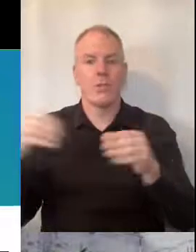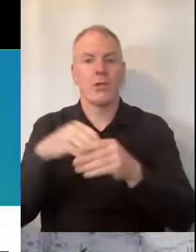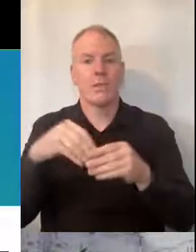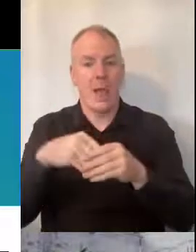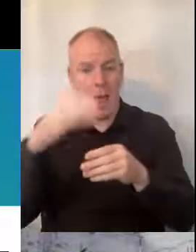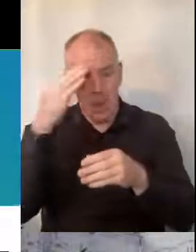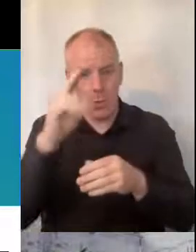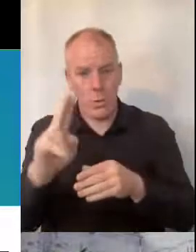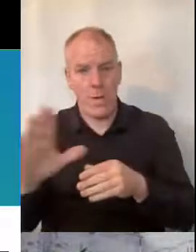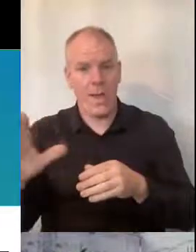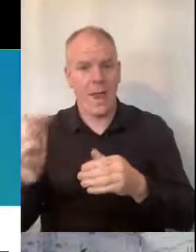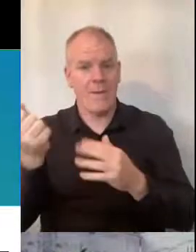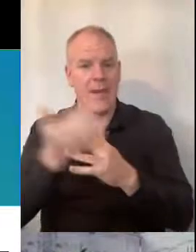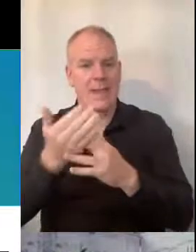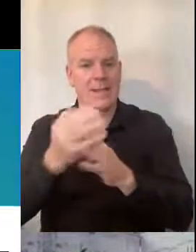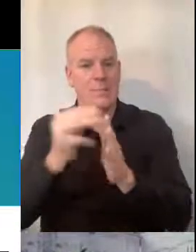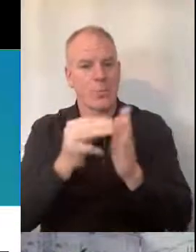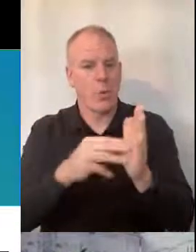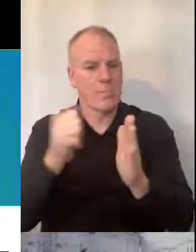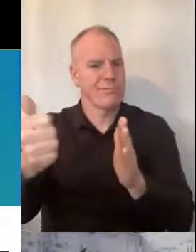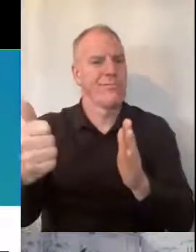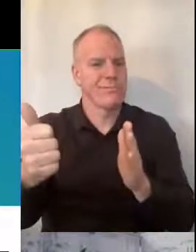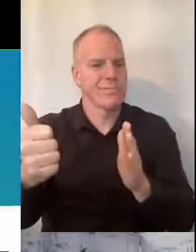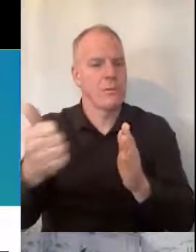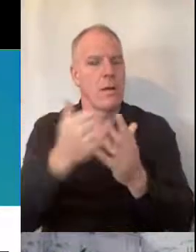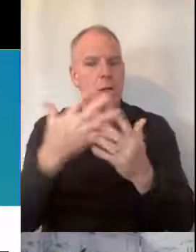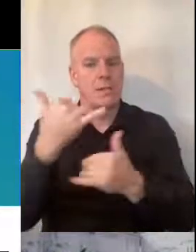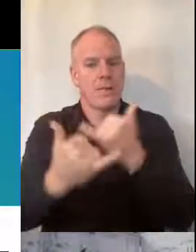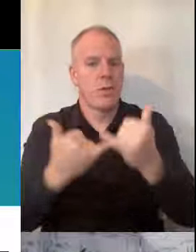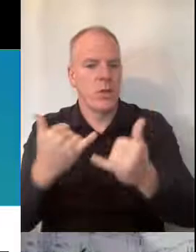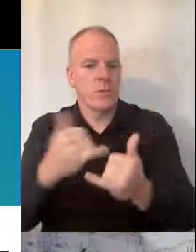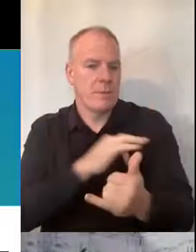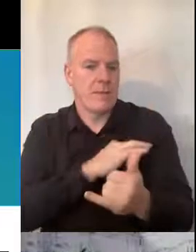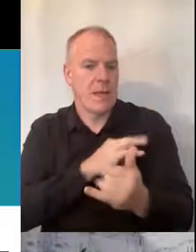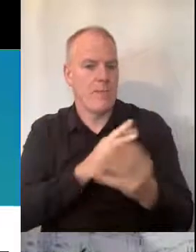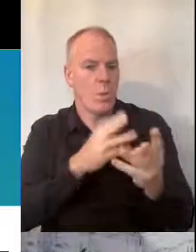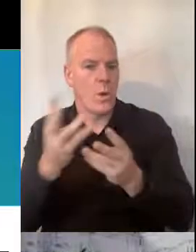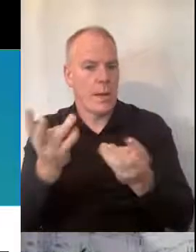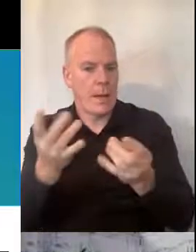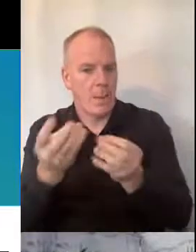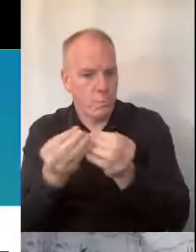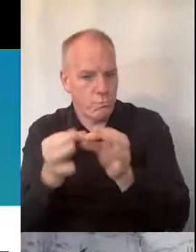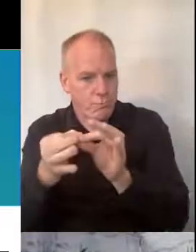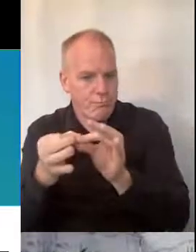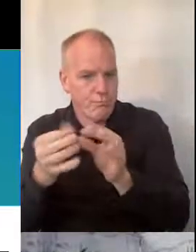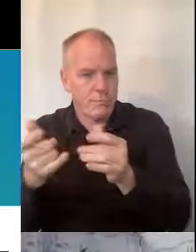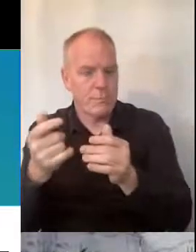program, the access program that many, many years ago I had you know. Worked a little bit with. You have disabilities,